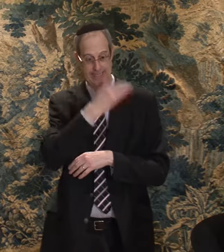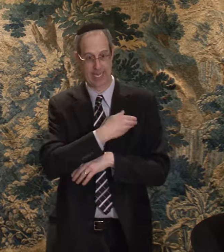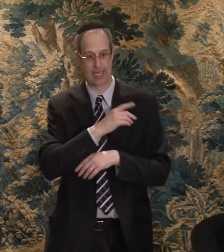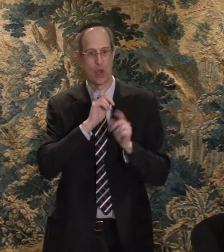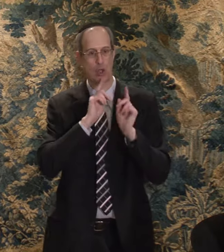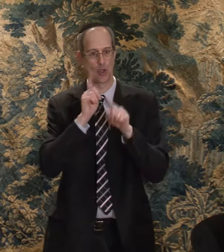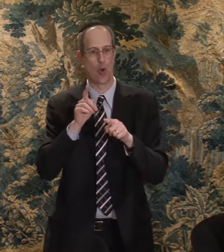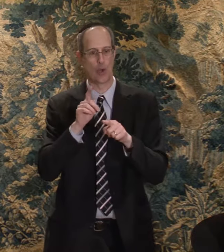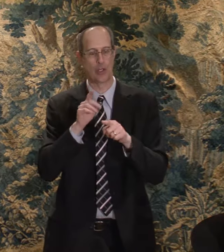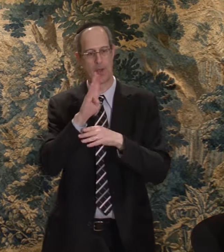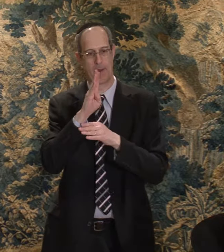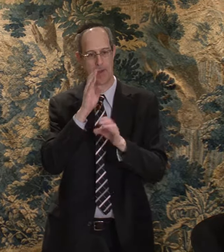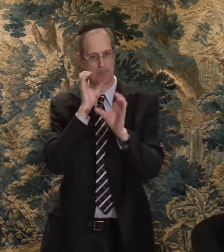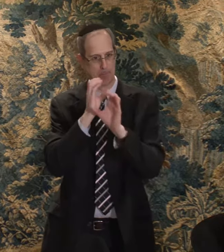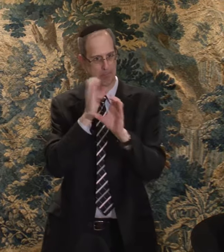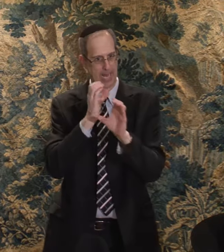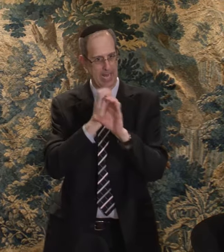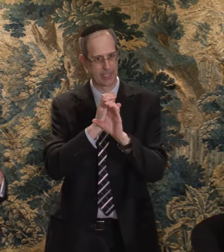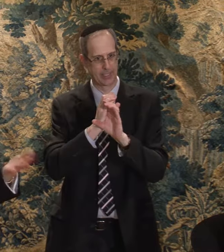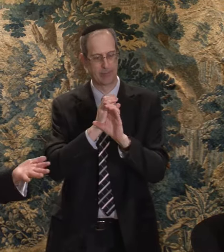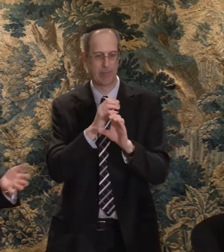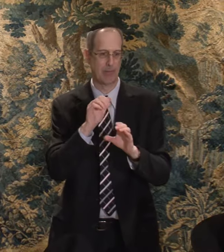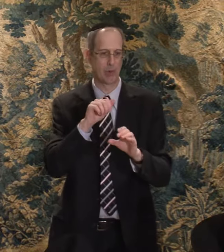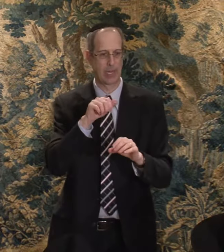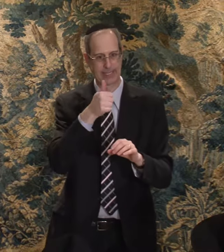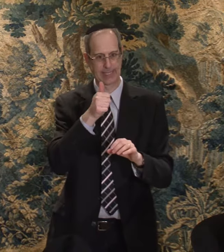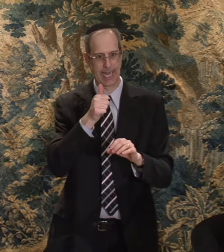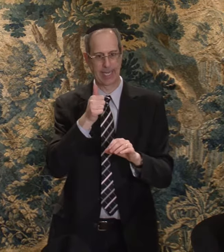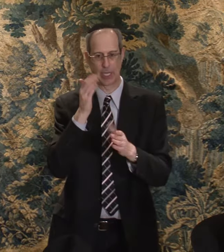bus together with all the kids in the yeshiva there's about ten bus stops so